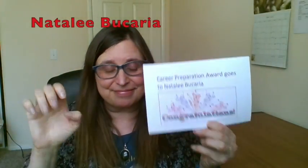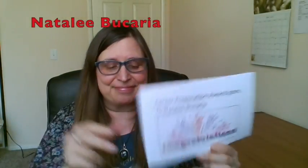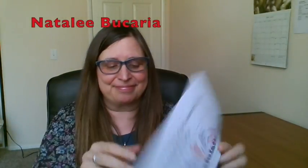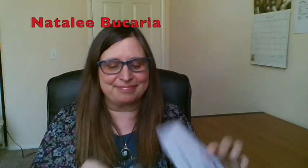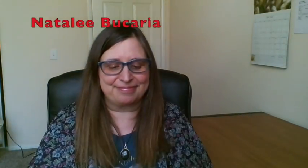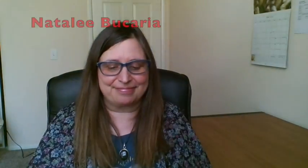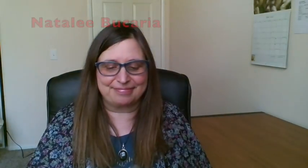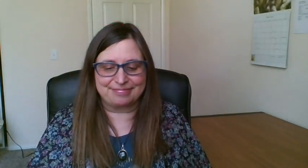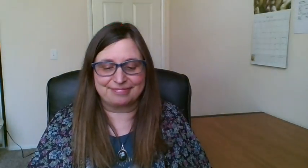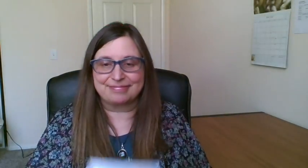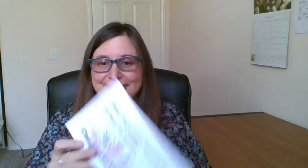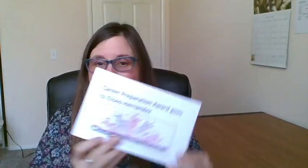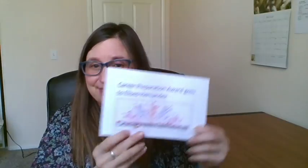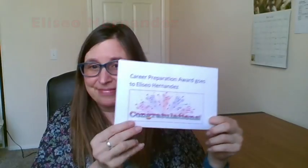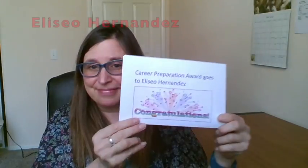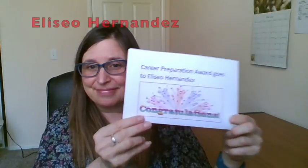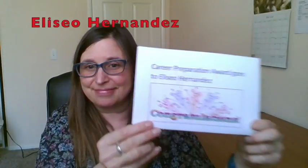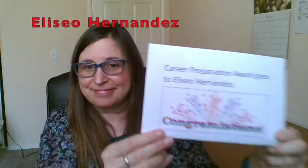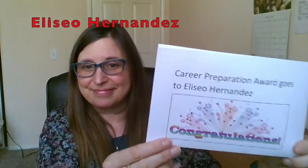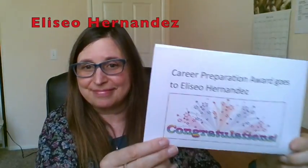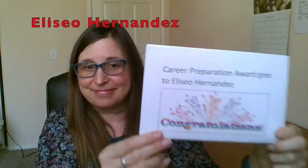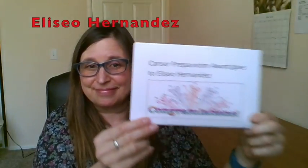Natalie and. Elisio